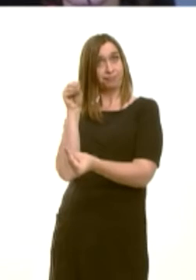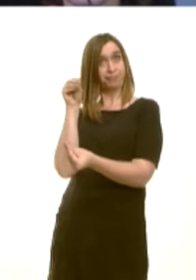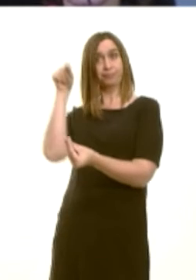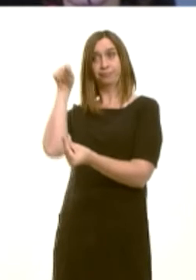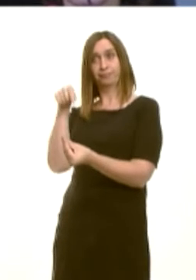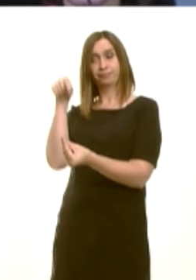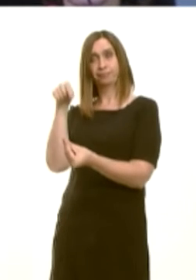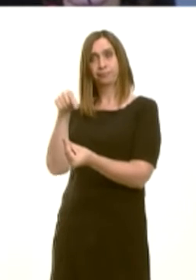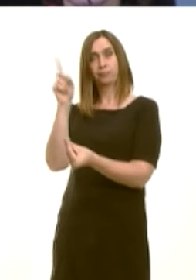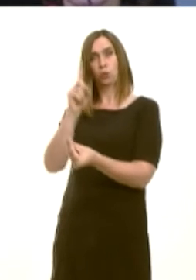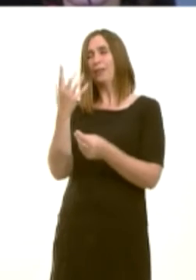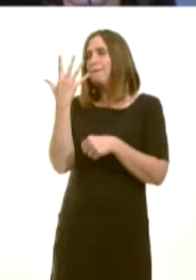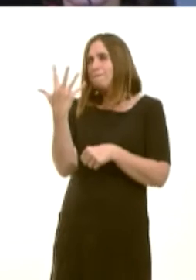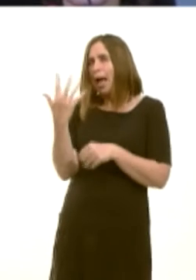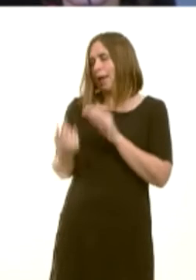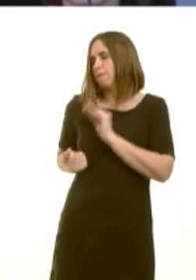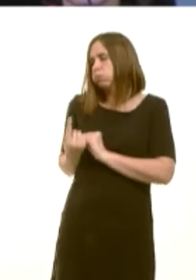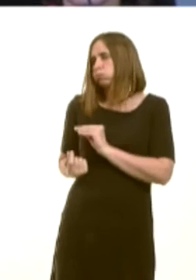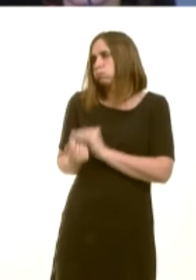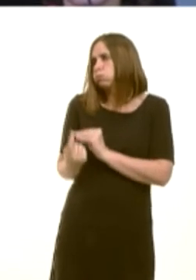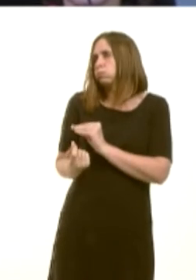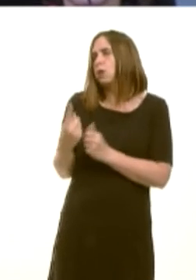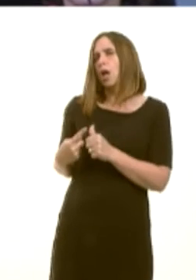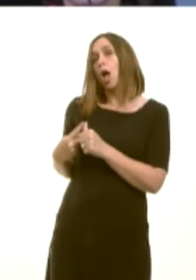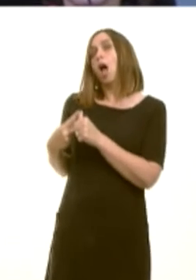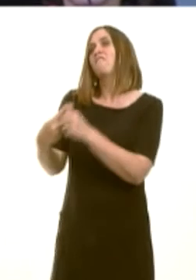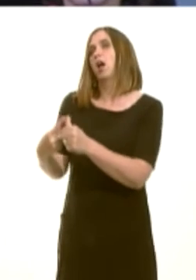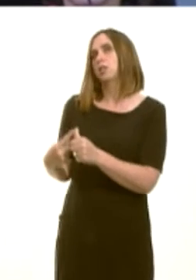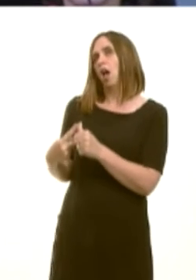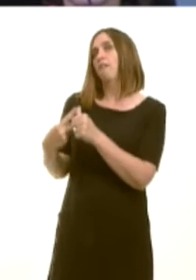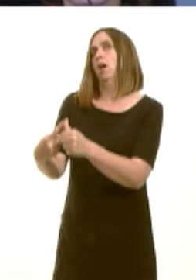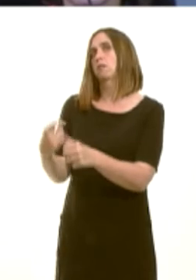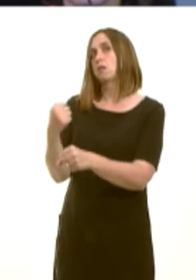five separate occasions, passed comment and advice to your Government in relation to this